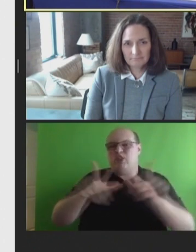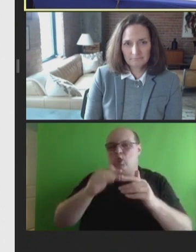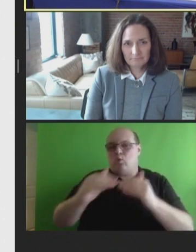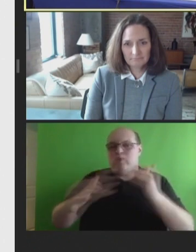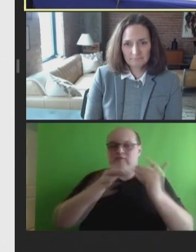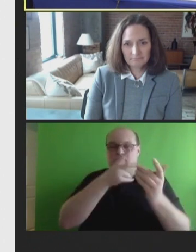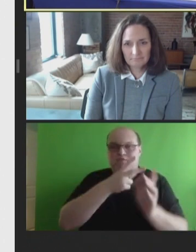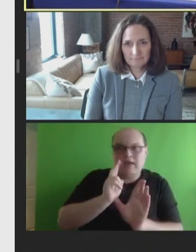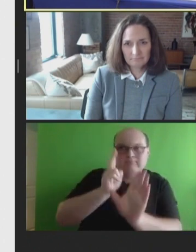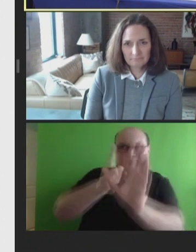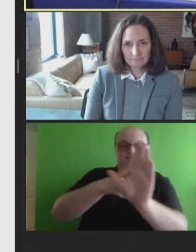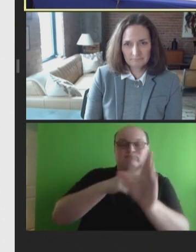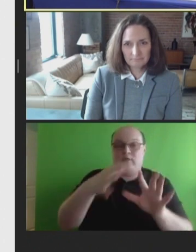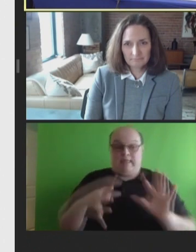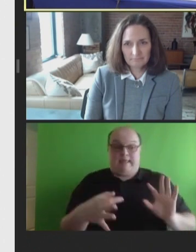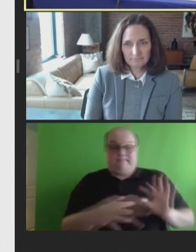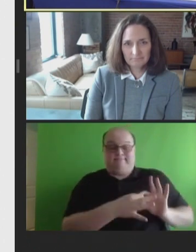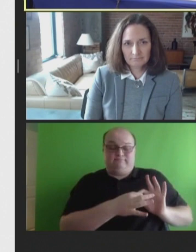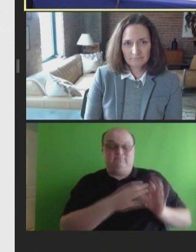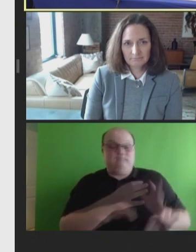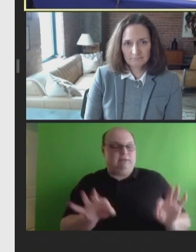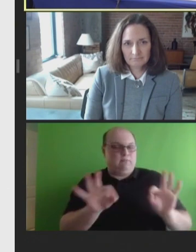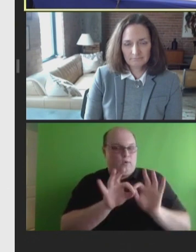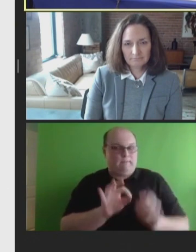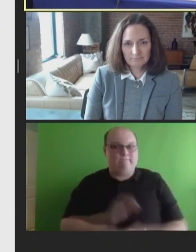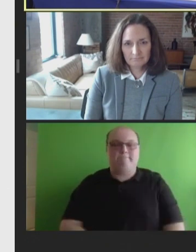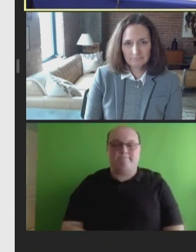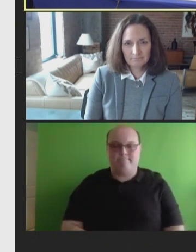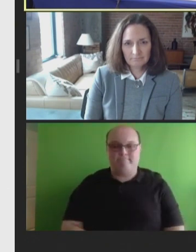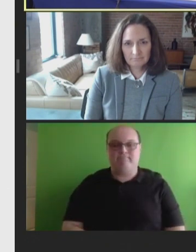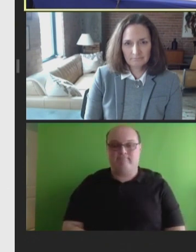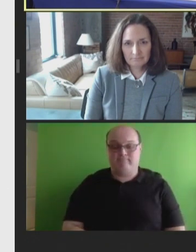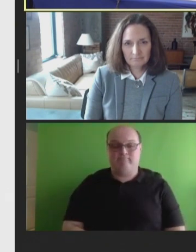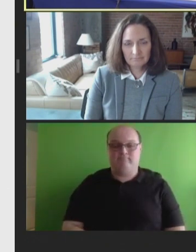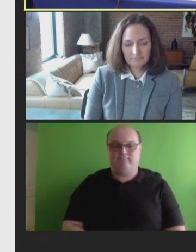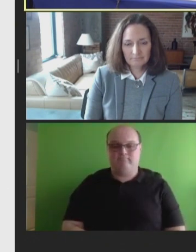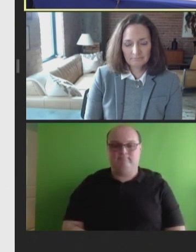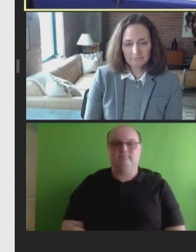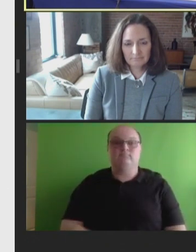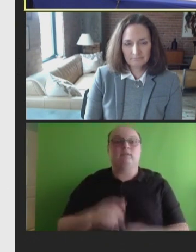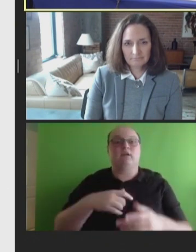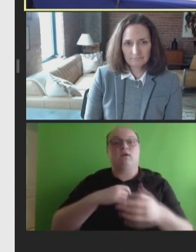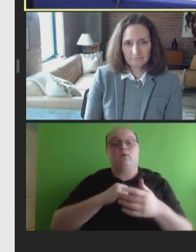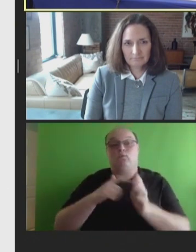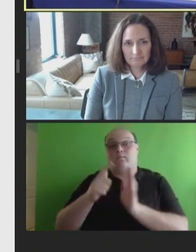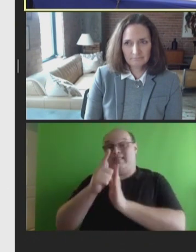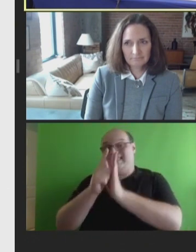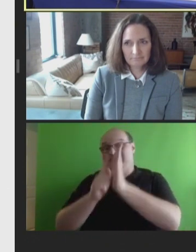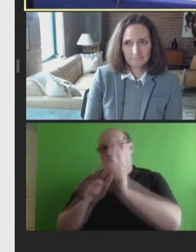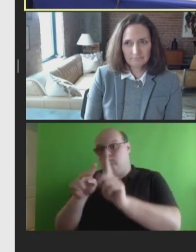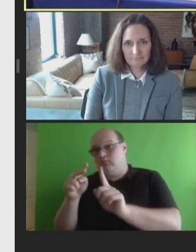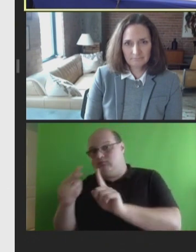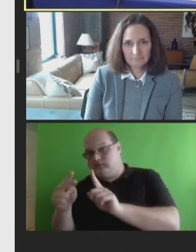critical. One other thing to consider it from the legal perspective is that often the definition